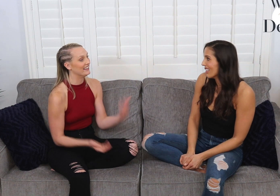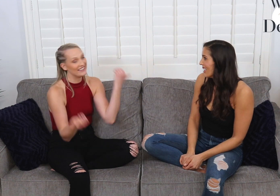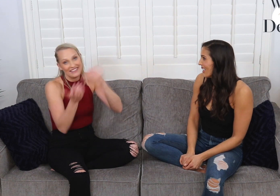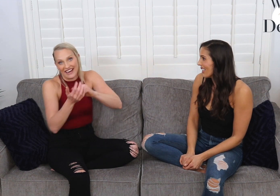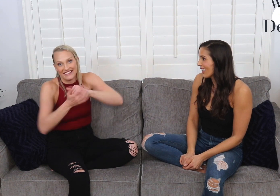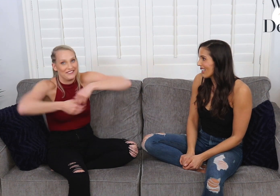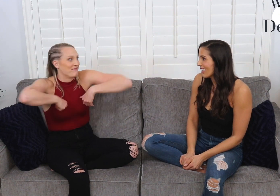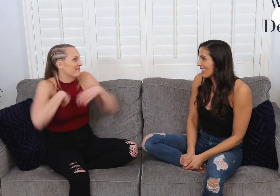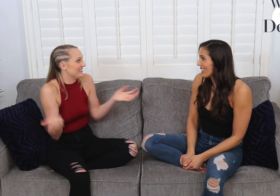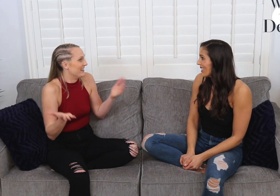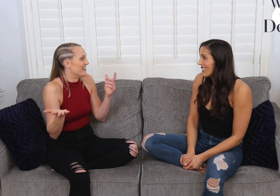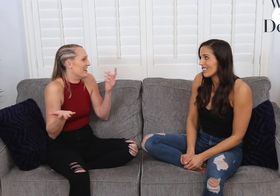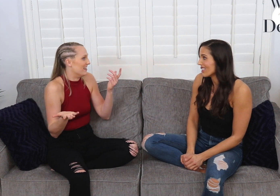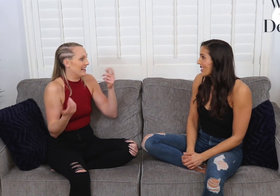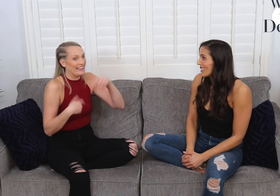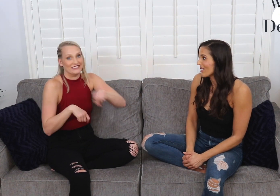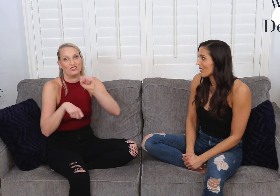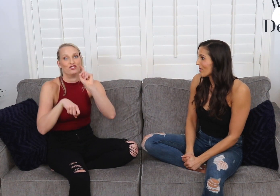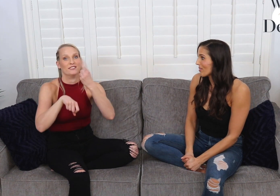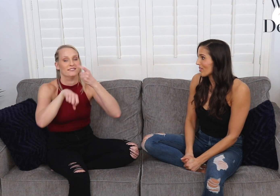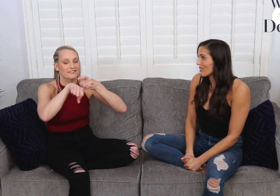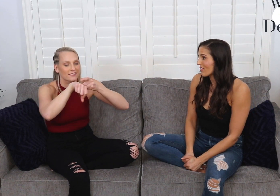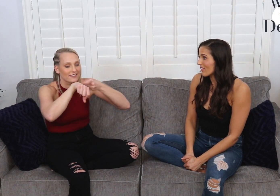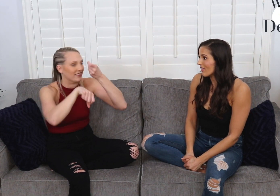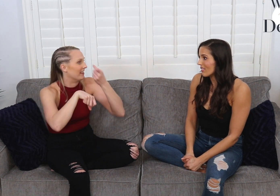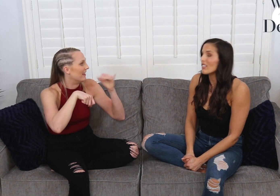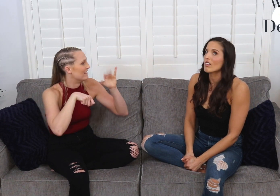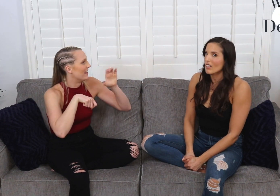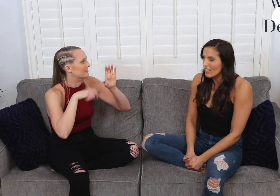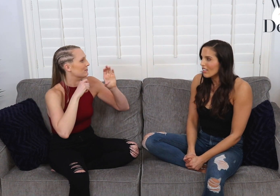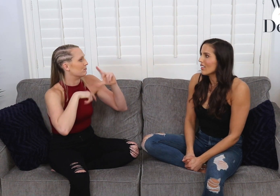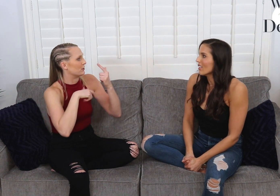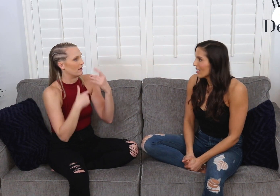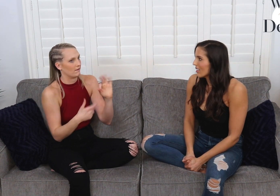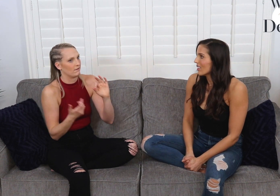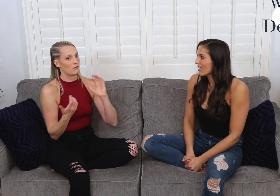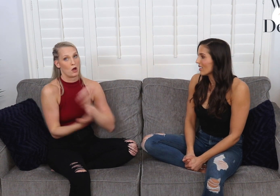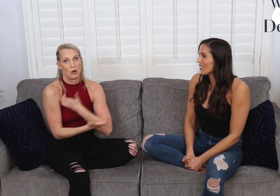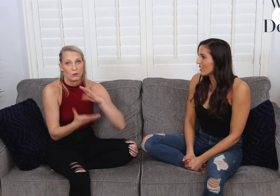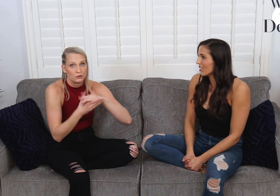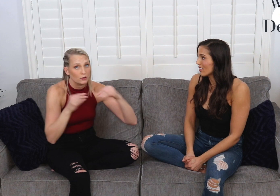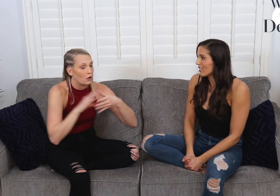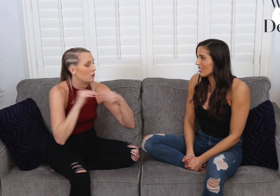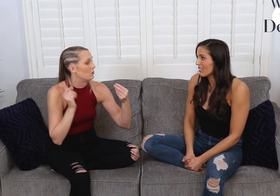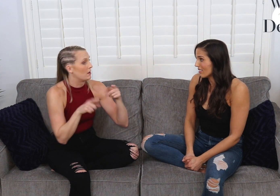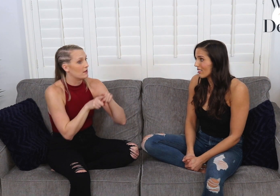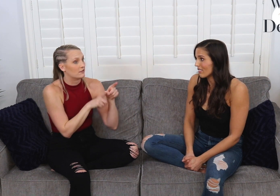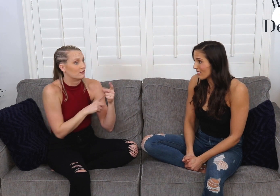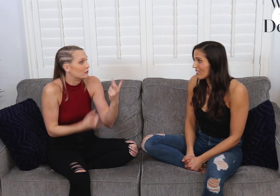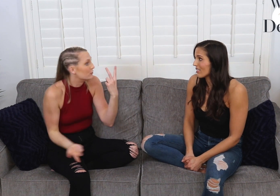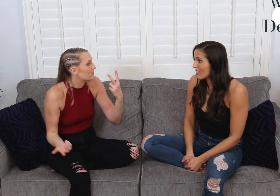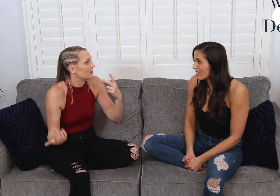Well and again, this is just the tip of the iceberg of our story as two Deaf women